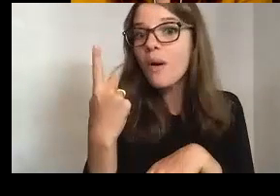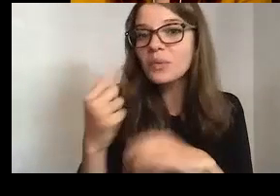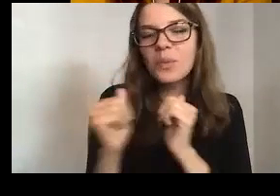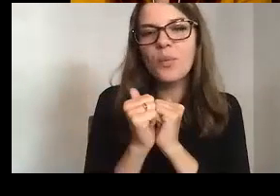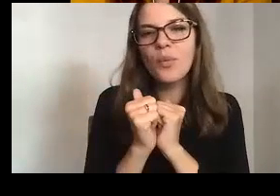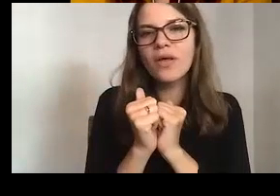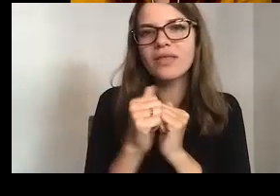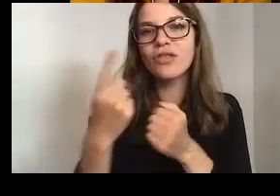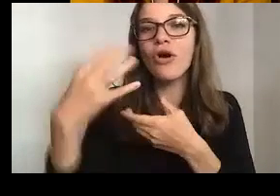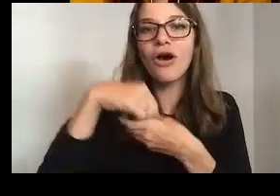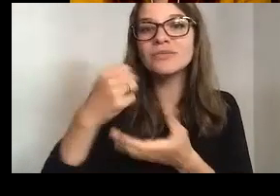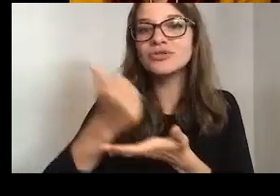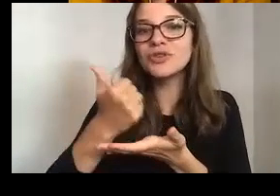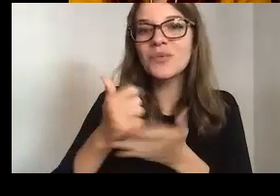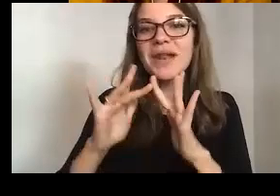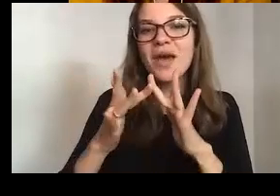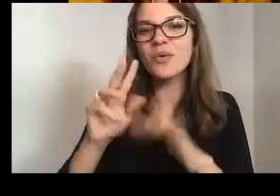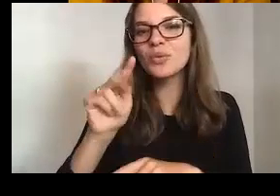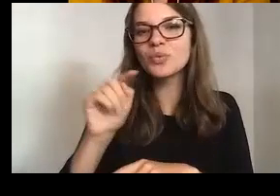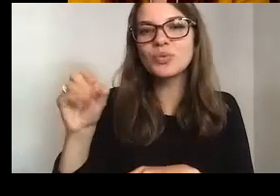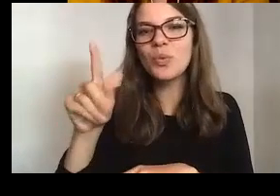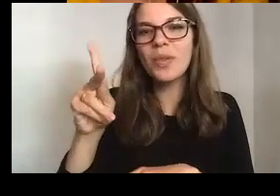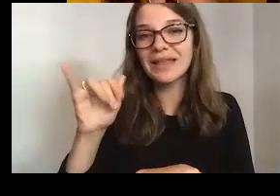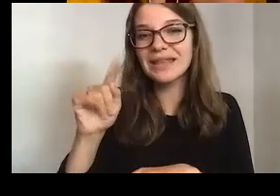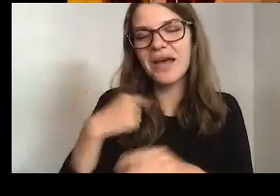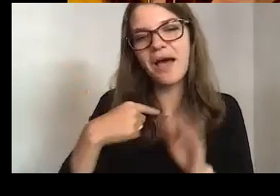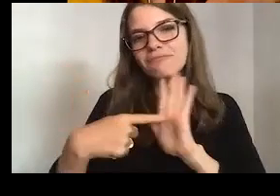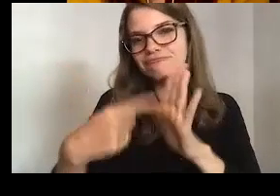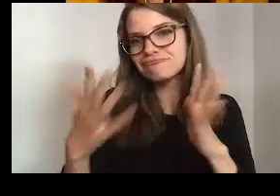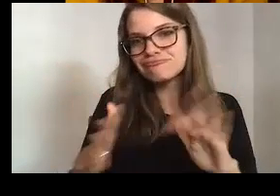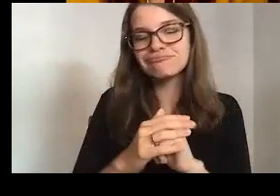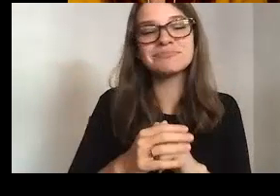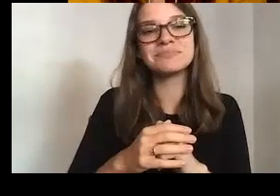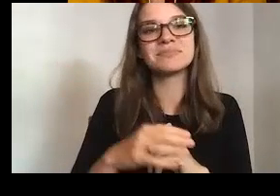autism treatment network toolkit I know we also on some of those intro slides